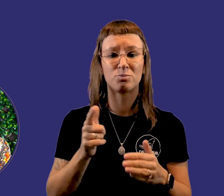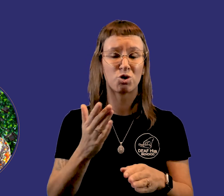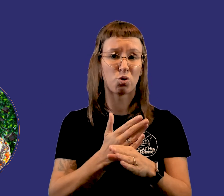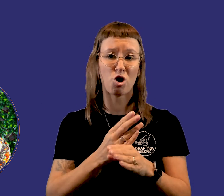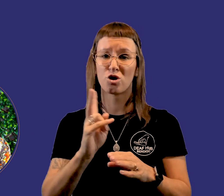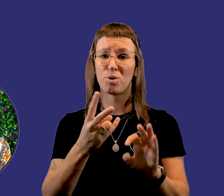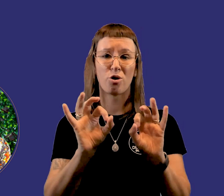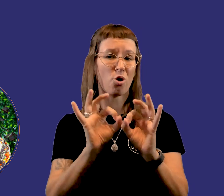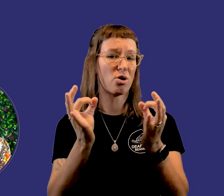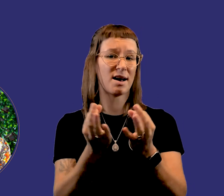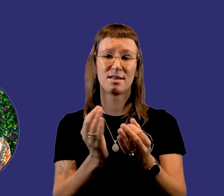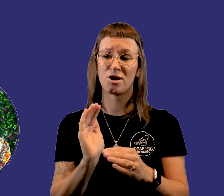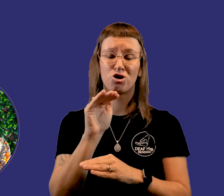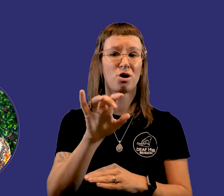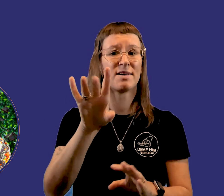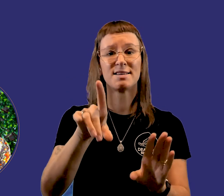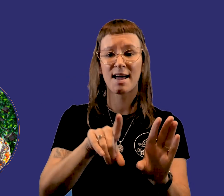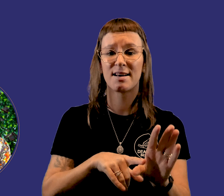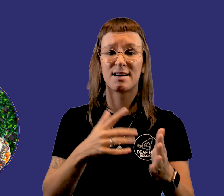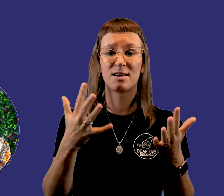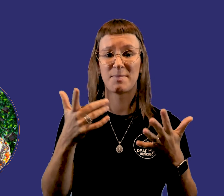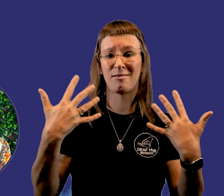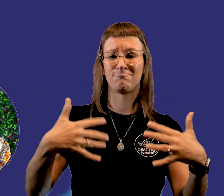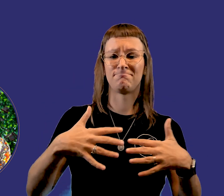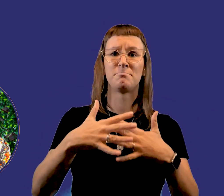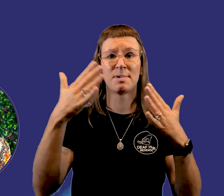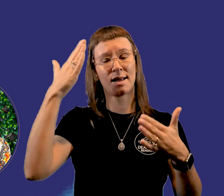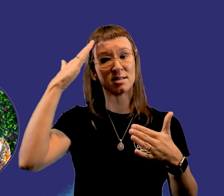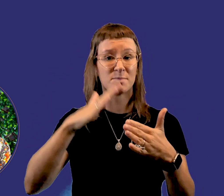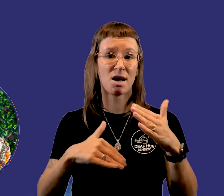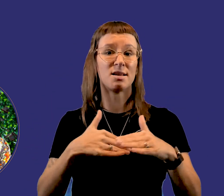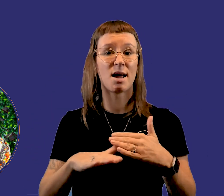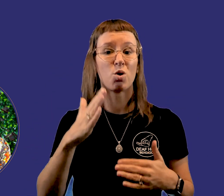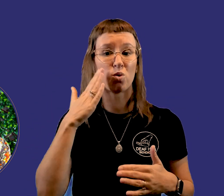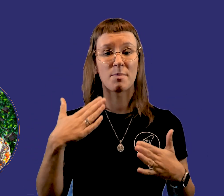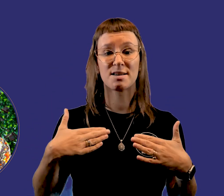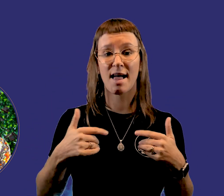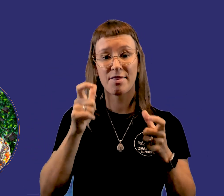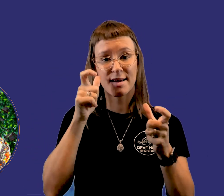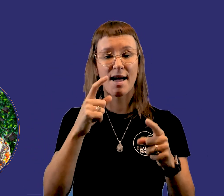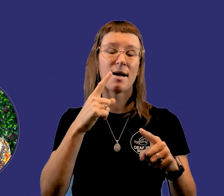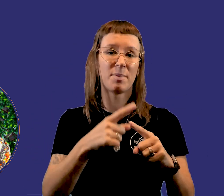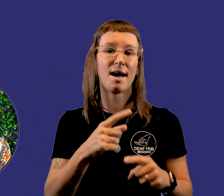Elise has worked at both organizations for over 10 years, so many years of experience in women's health and cancer screening.